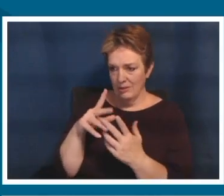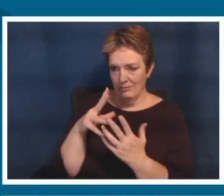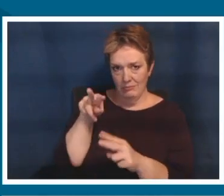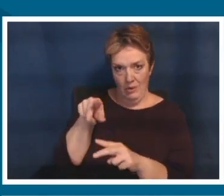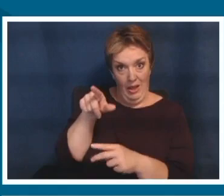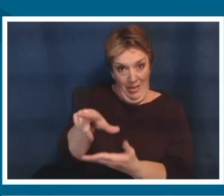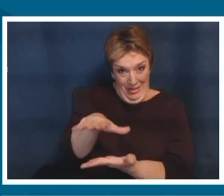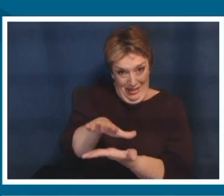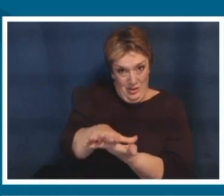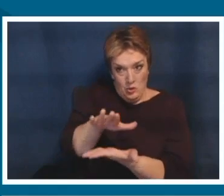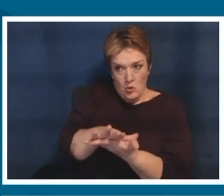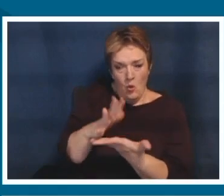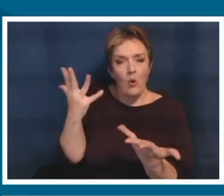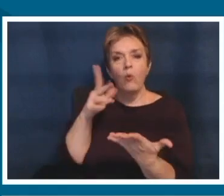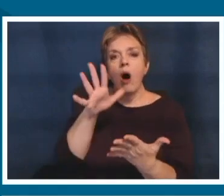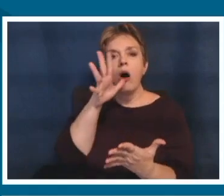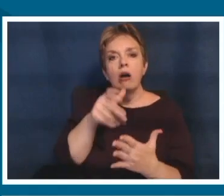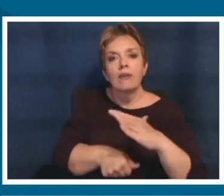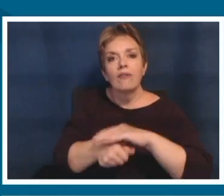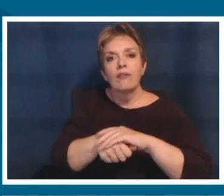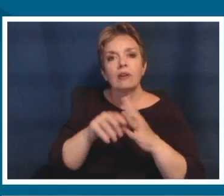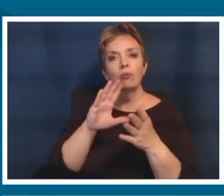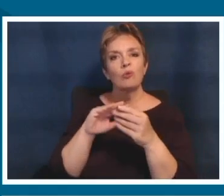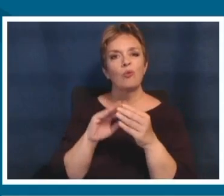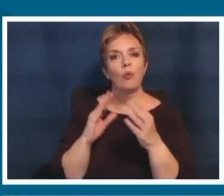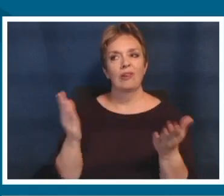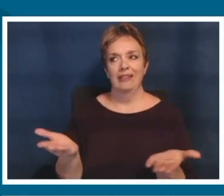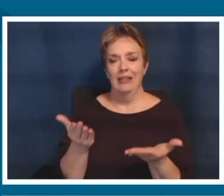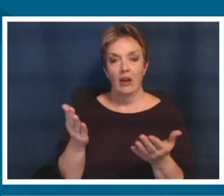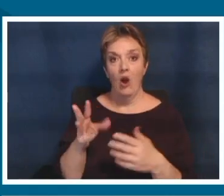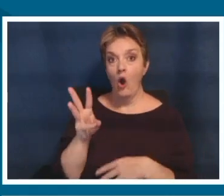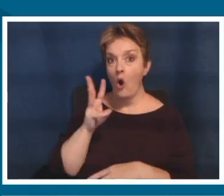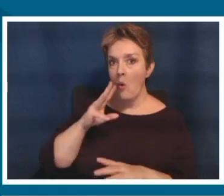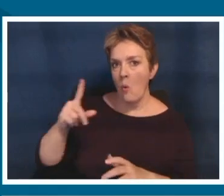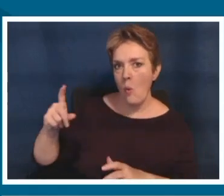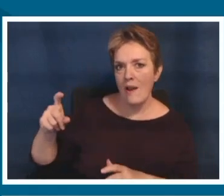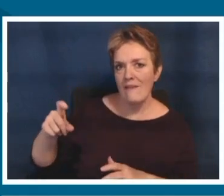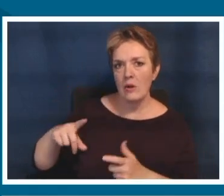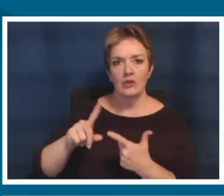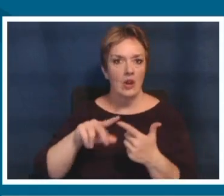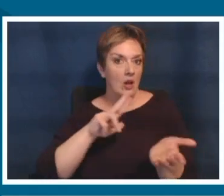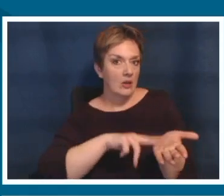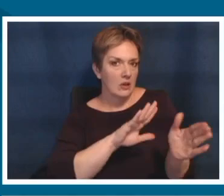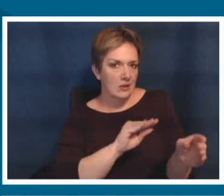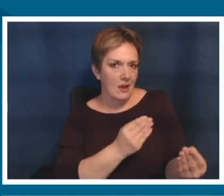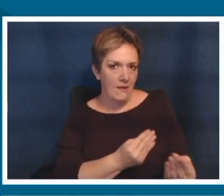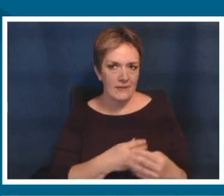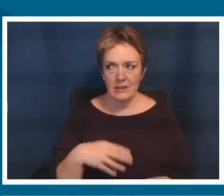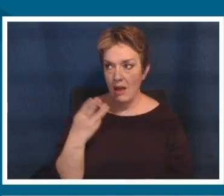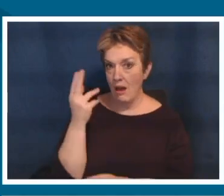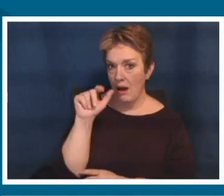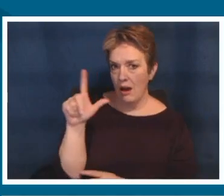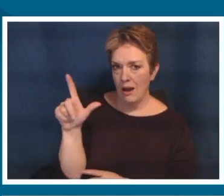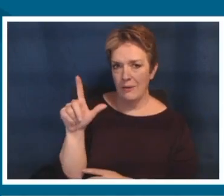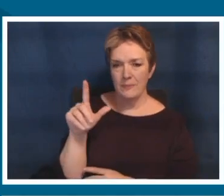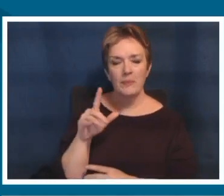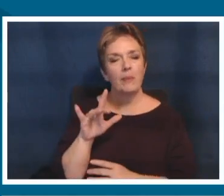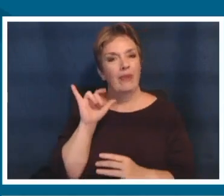in the nurse's office i mean full-on drama is happening right kids lives are